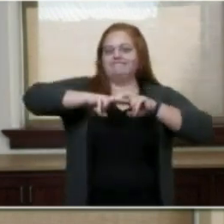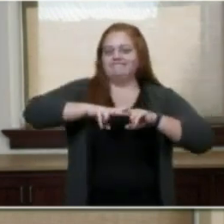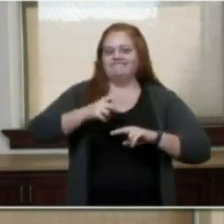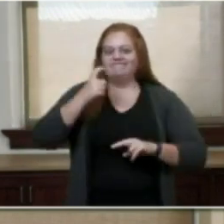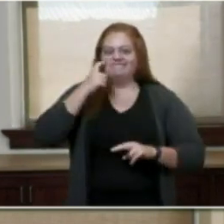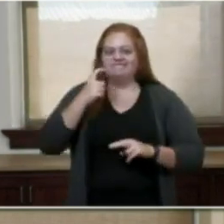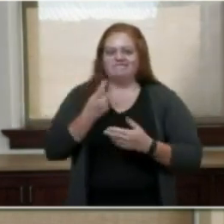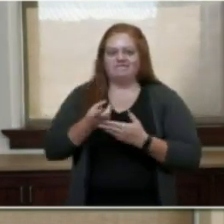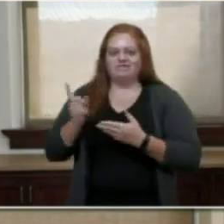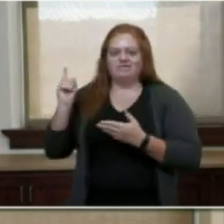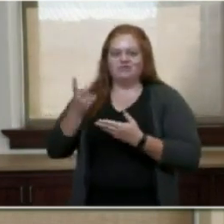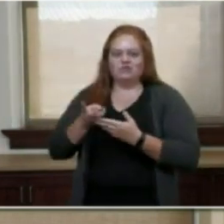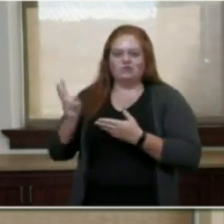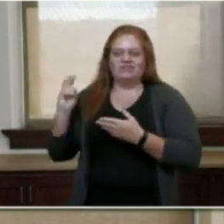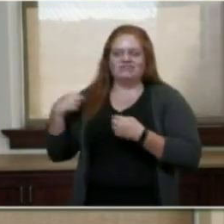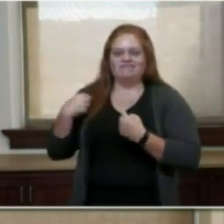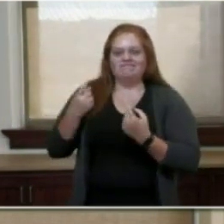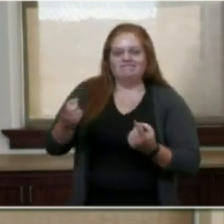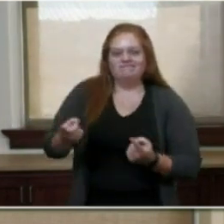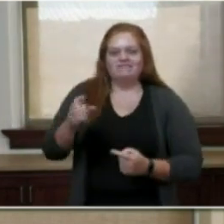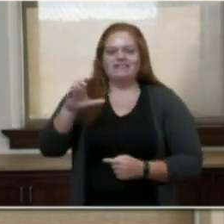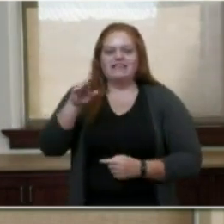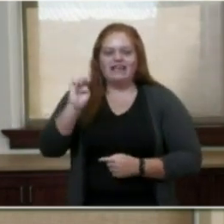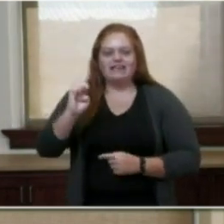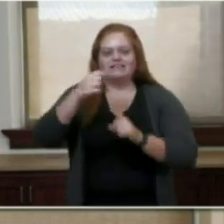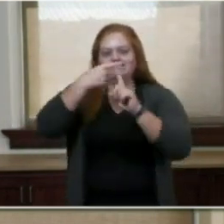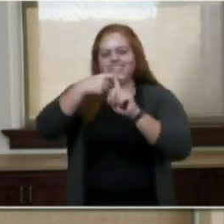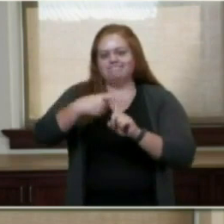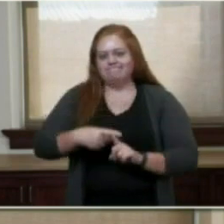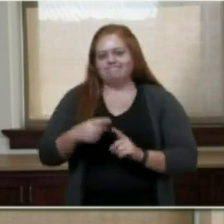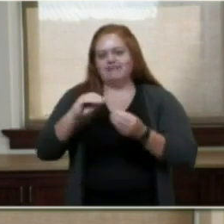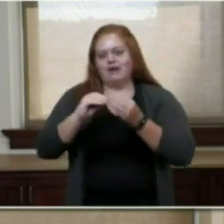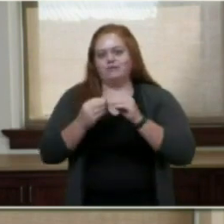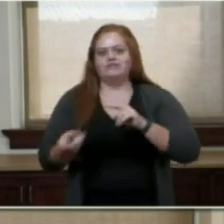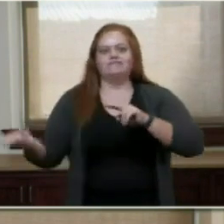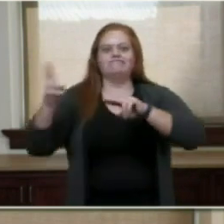weeks. The case numbers and the positivity rate Fortunately for us